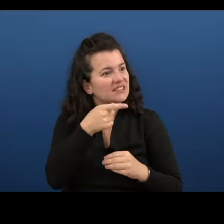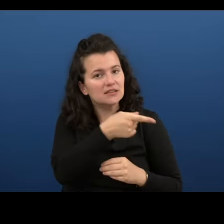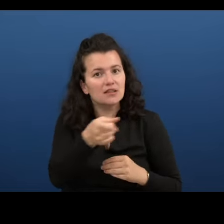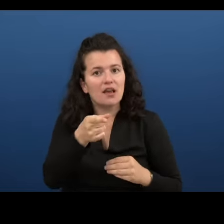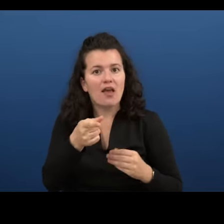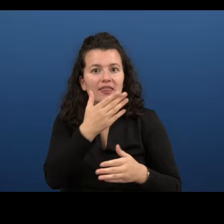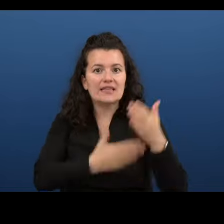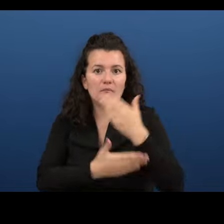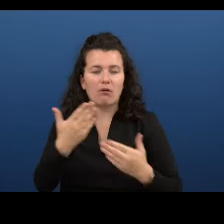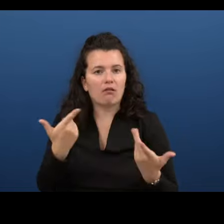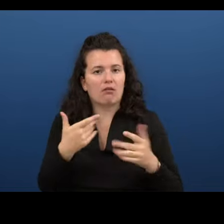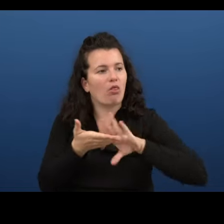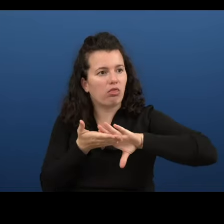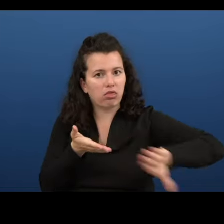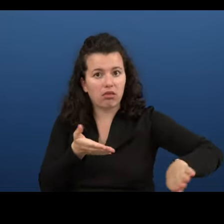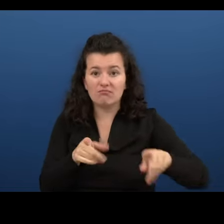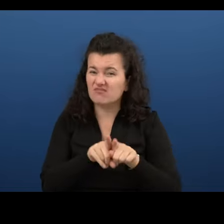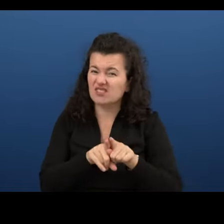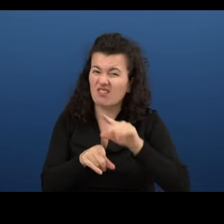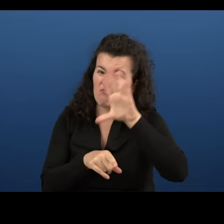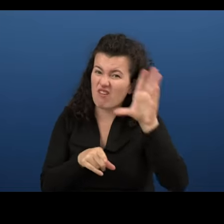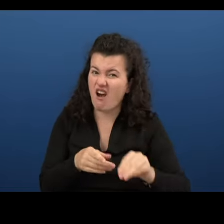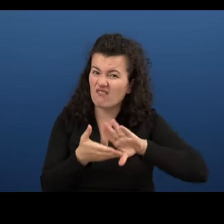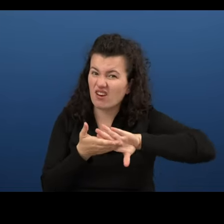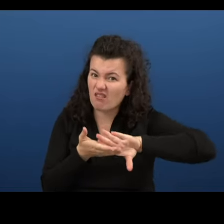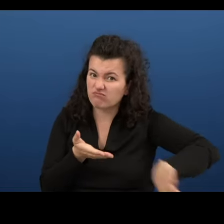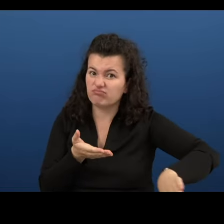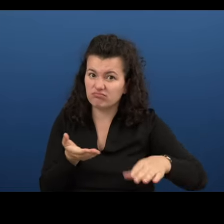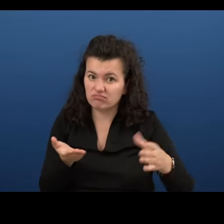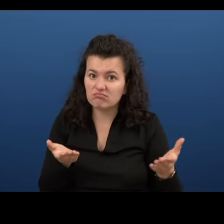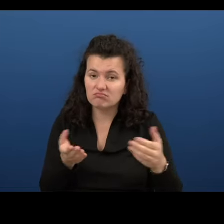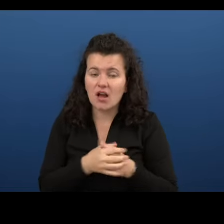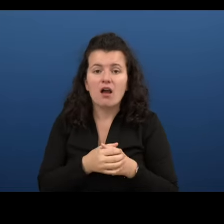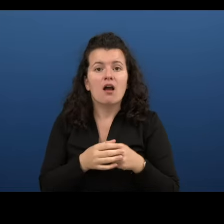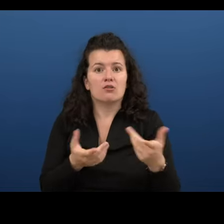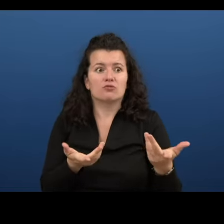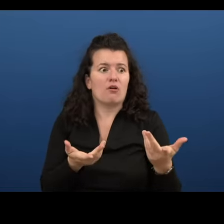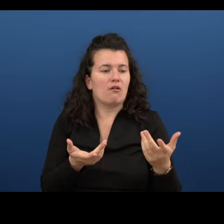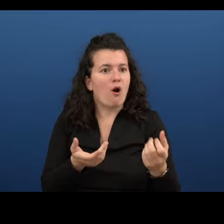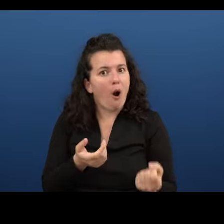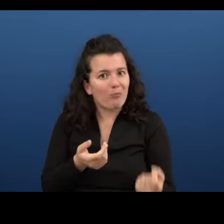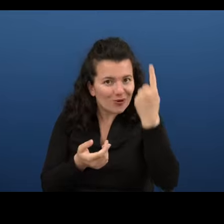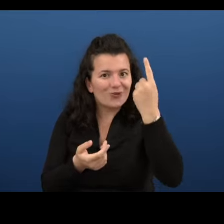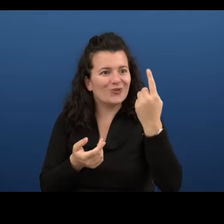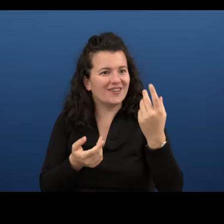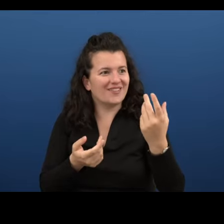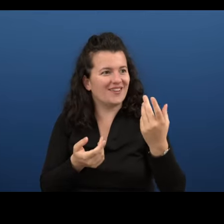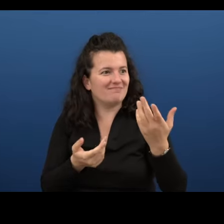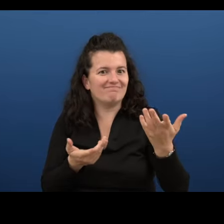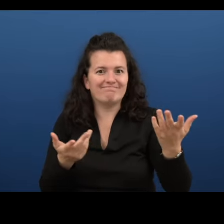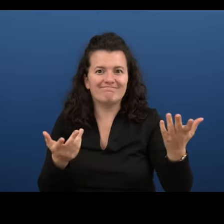14:28:02 Due to lack of accessibility, lack of opportunity to learn social and cultural